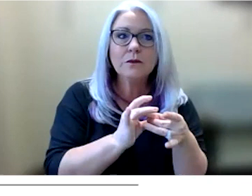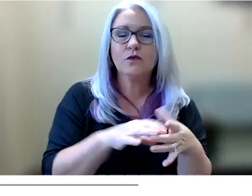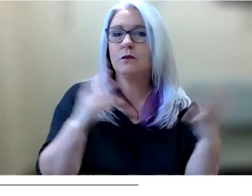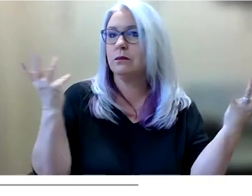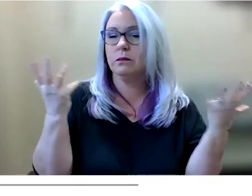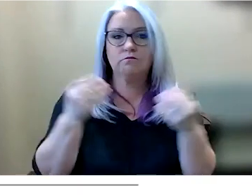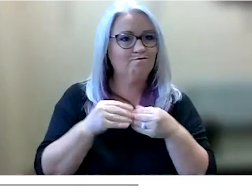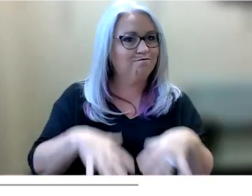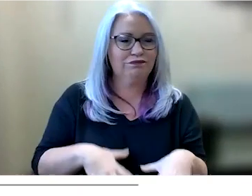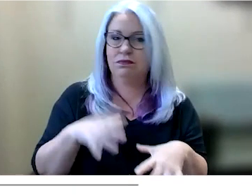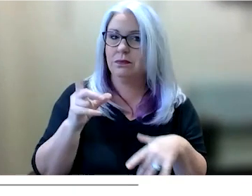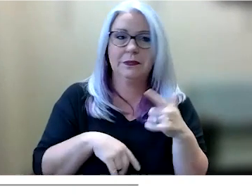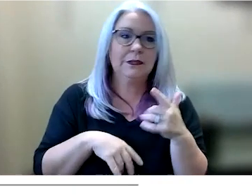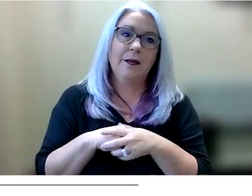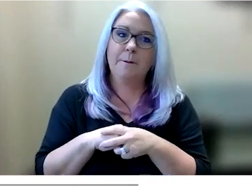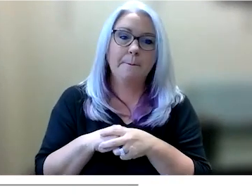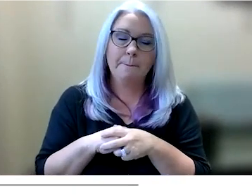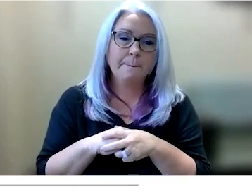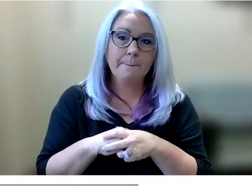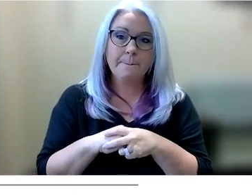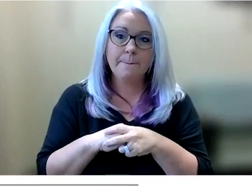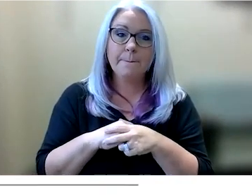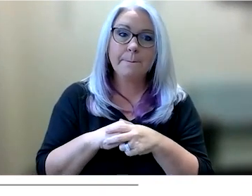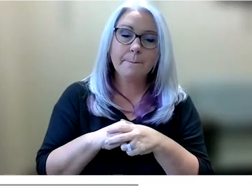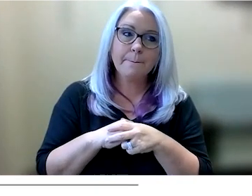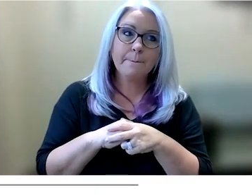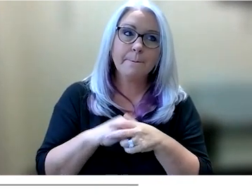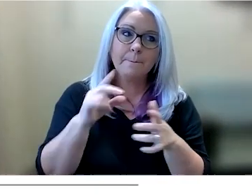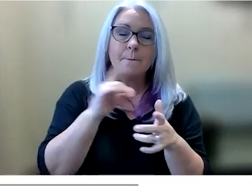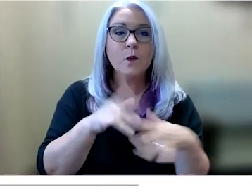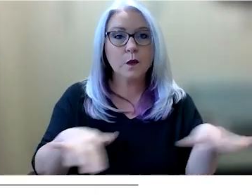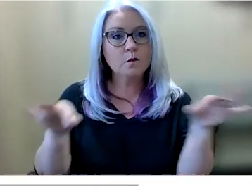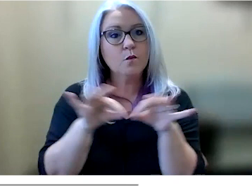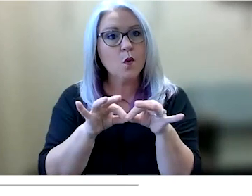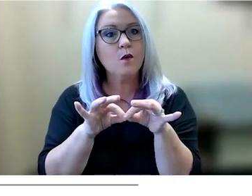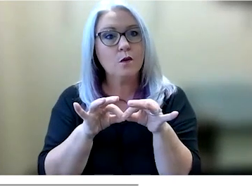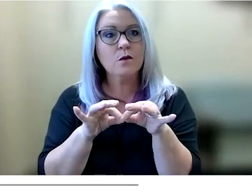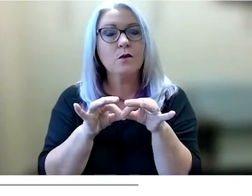the door. So that's an important aspect that isn't easily or hasn't really been measured as